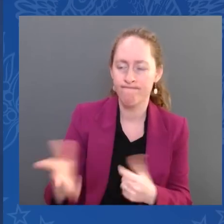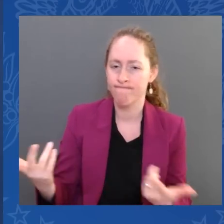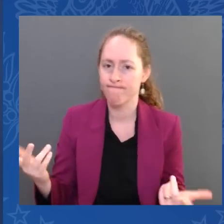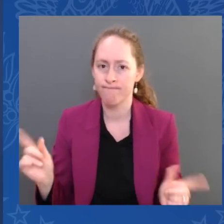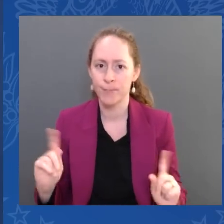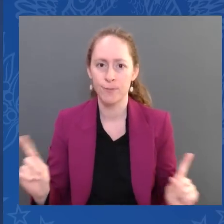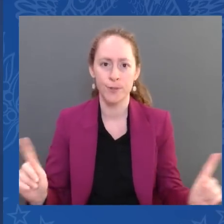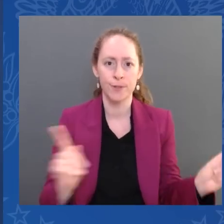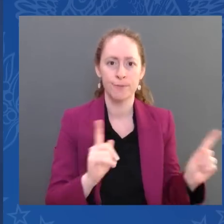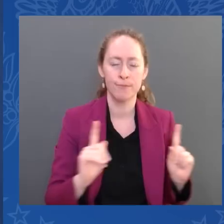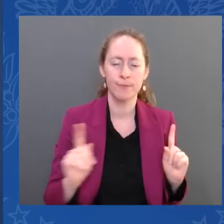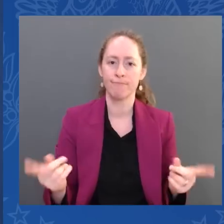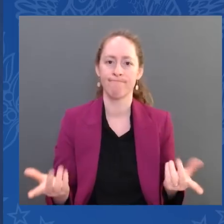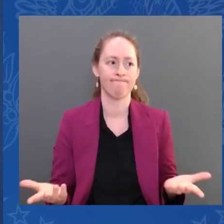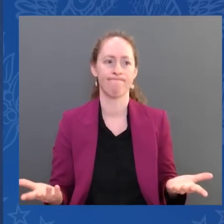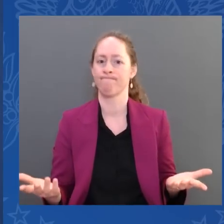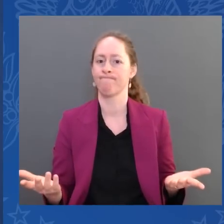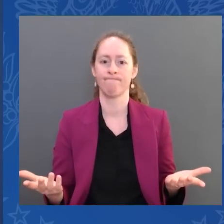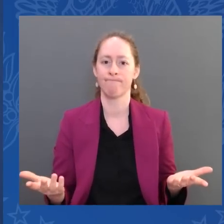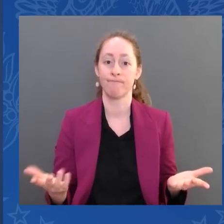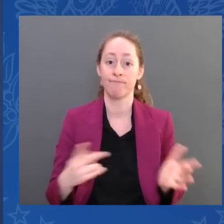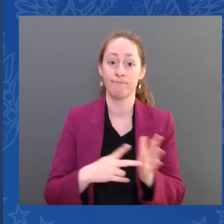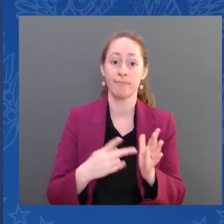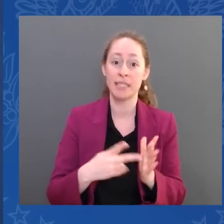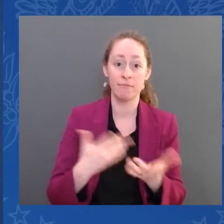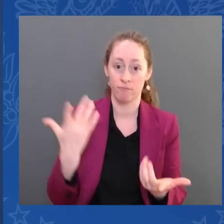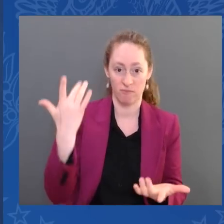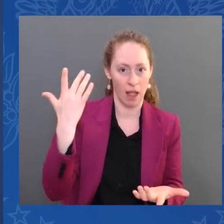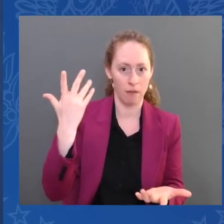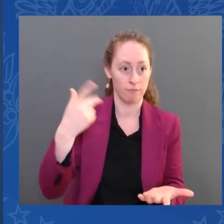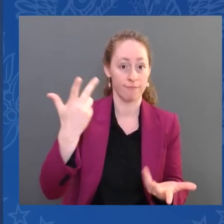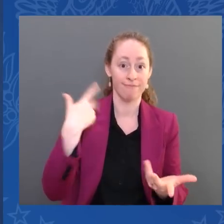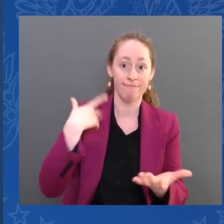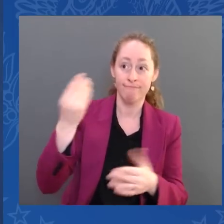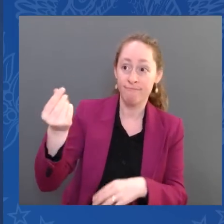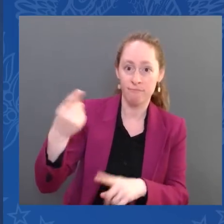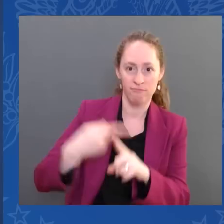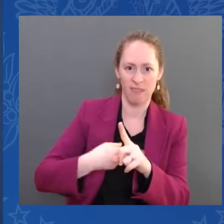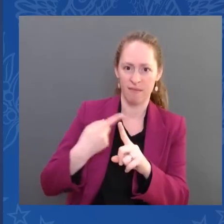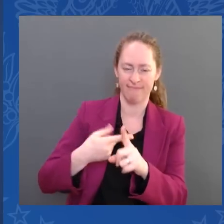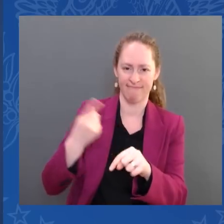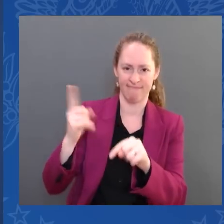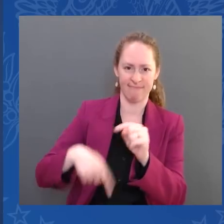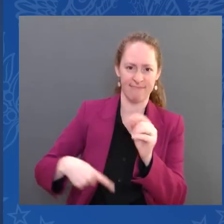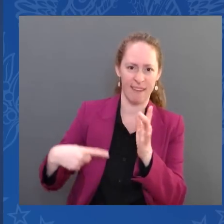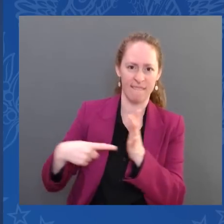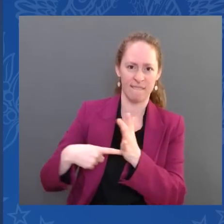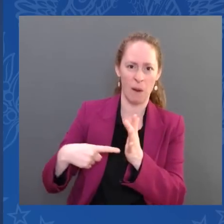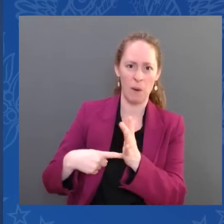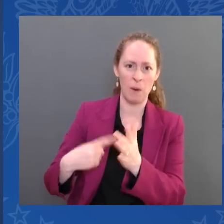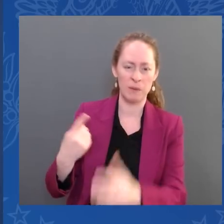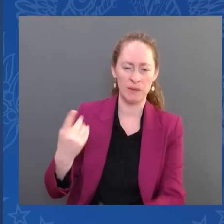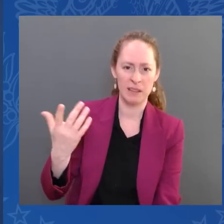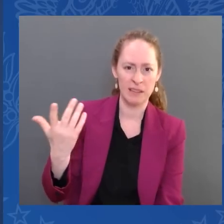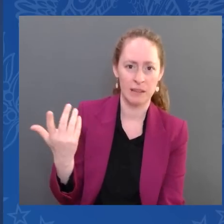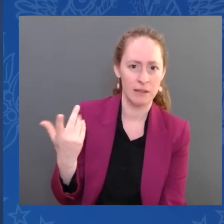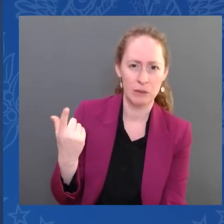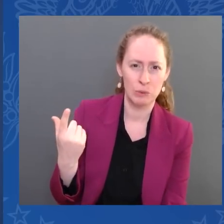by working with the 20 leading Internet service providers to cut their prices and raise their speeds. For tens of millions of households,